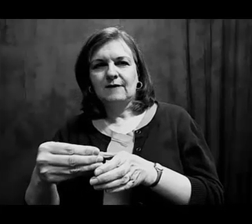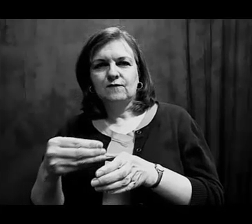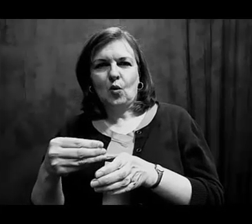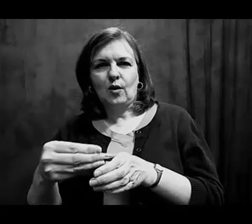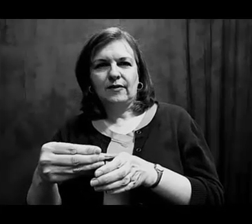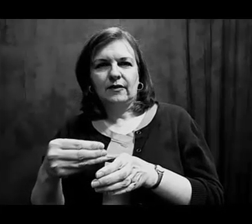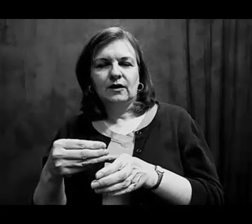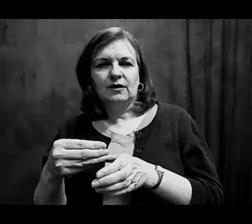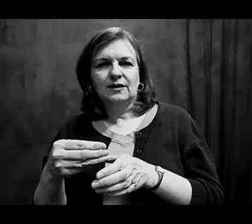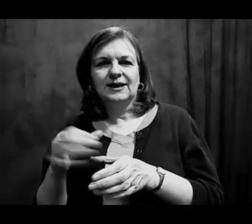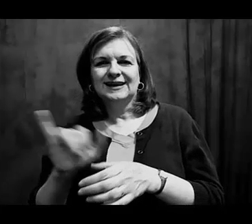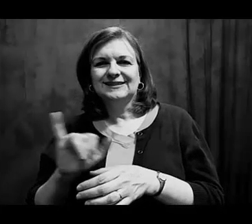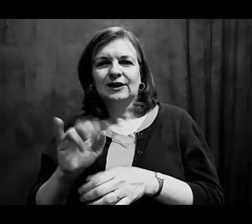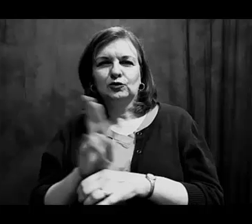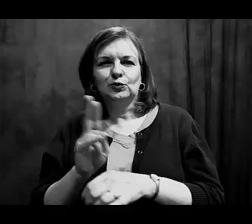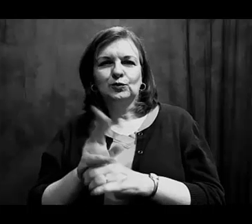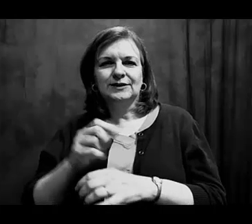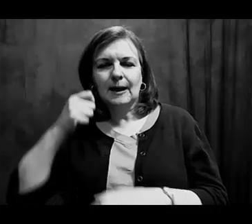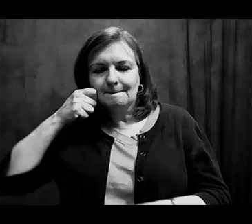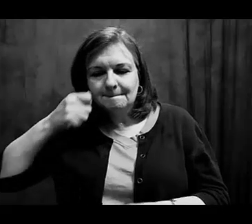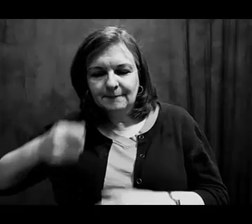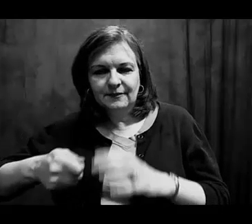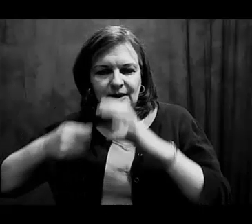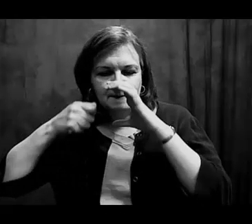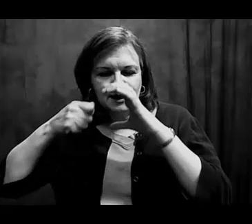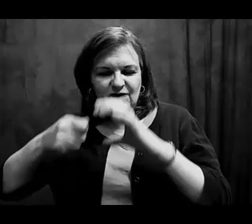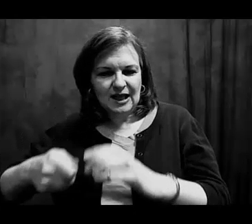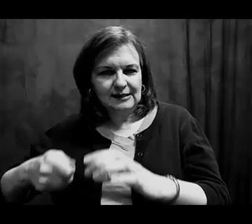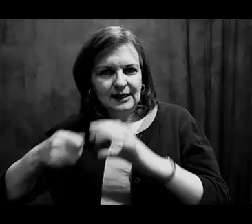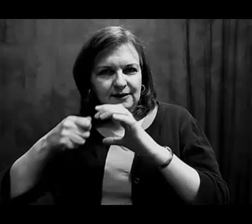like sliding a magnifying glass to be able to focus something